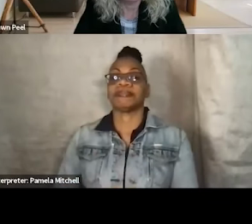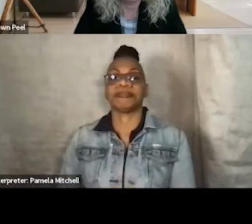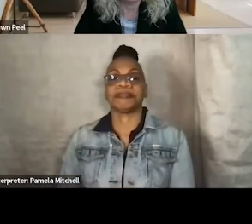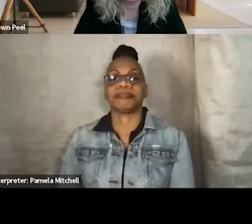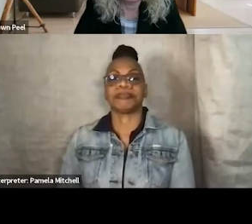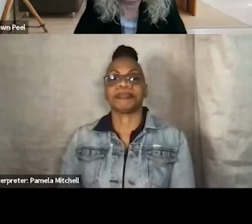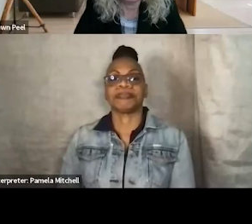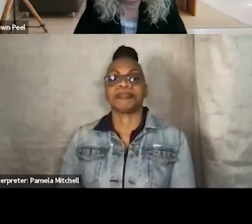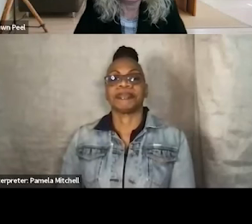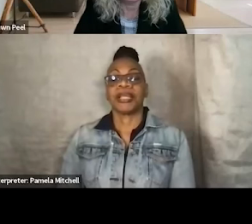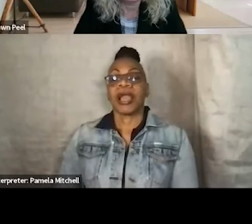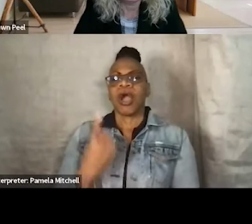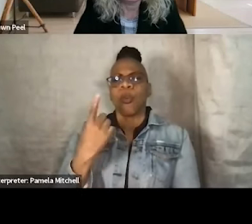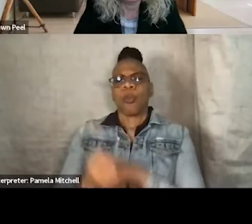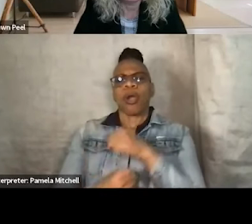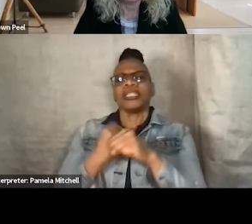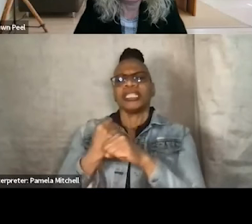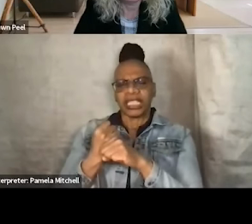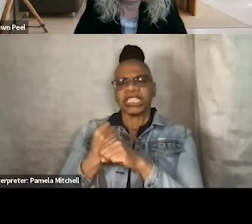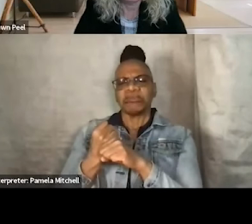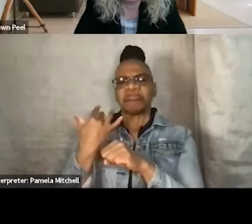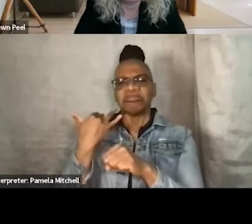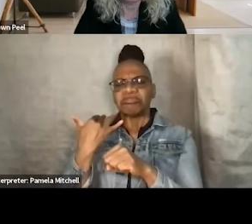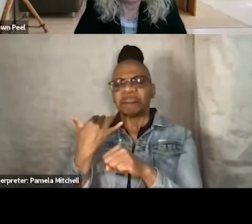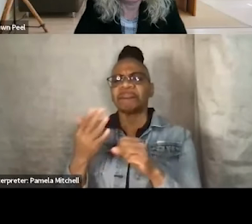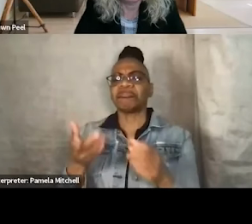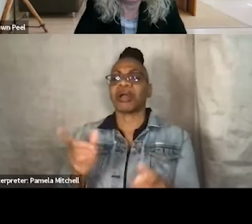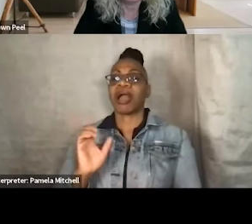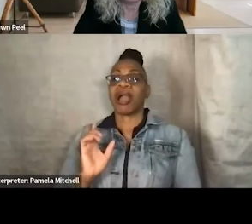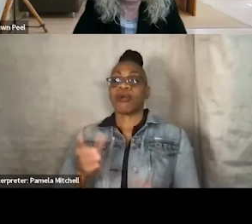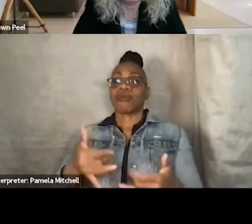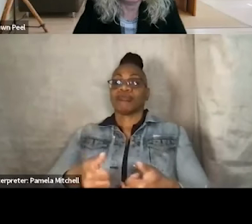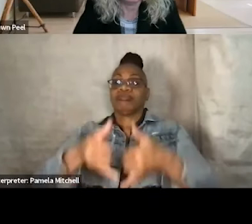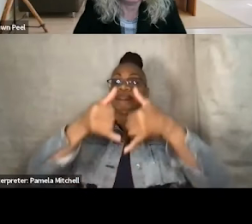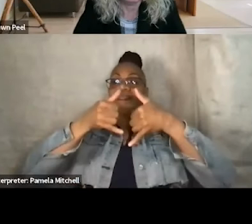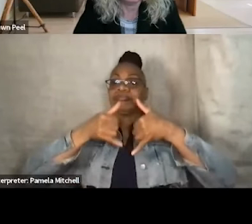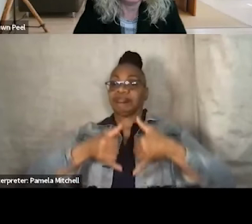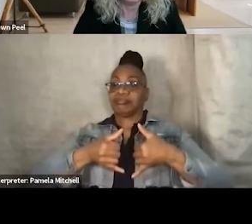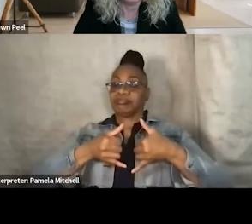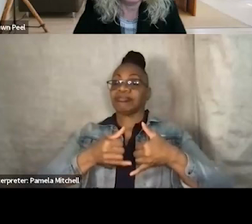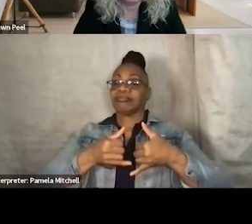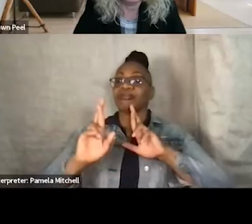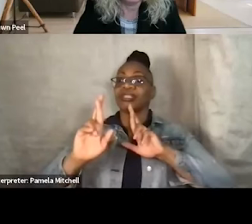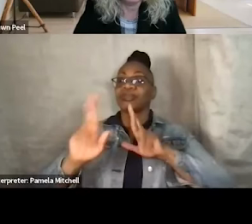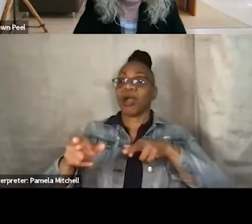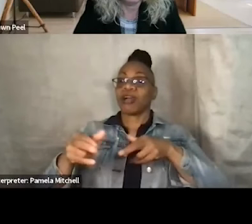Just over a year ago, our group was awarded a Community Crisis Response Partnership Grant from SAMHSA,